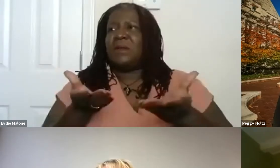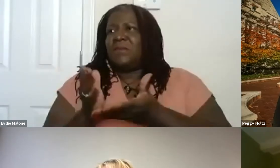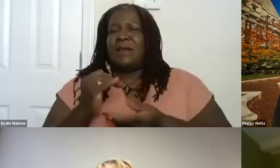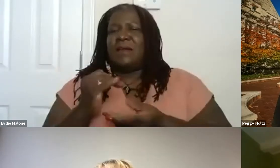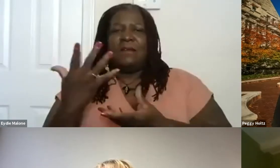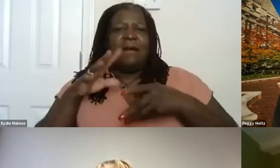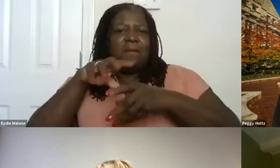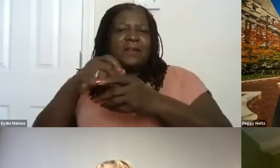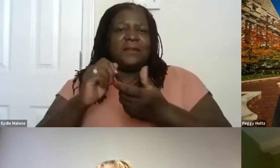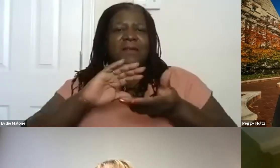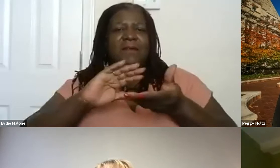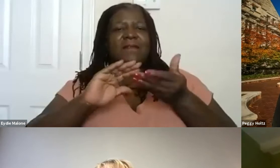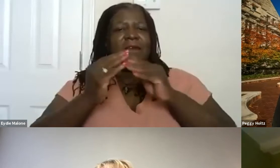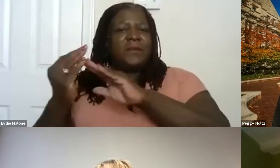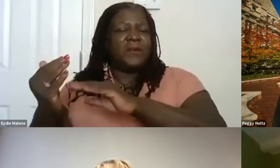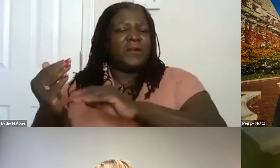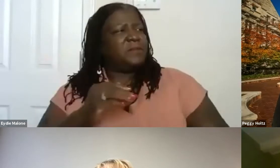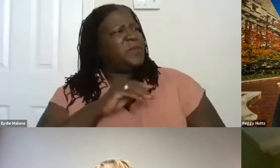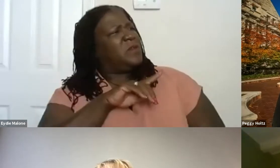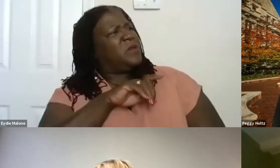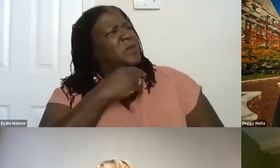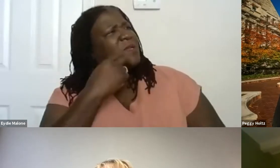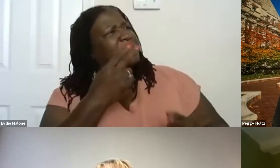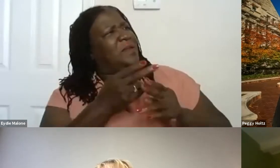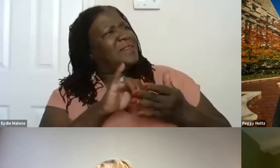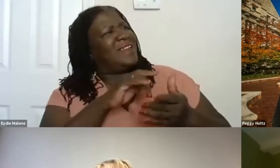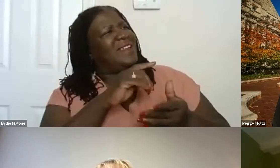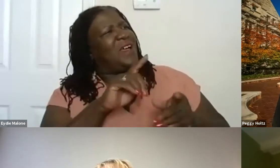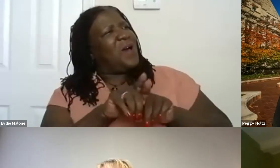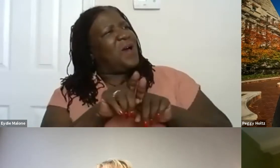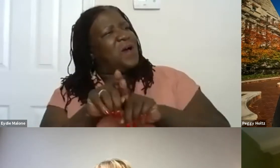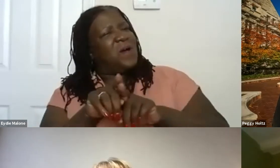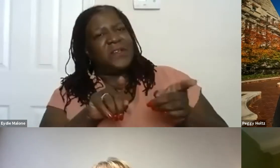You didn't mention that he also gave the commencement speech at his high school